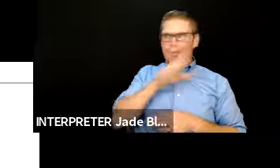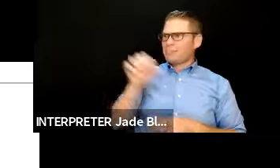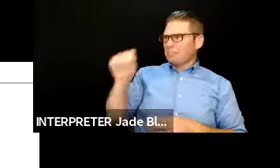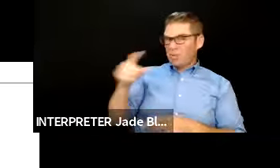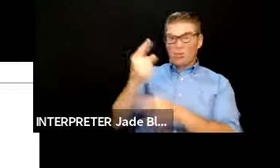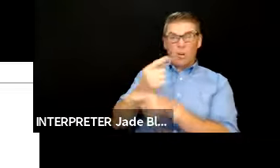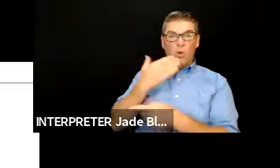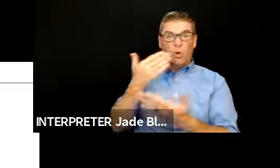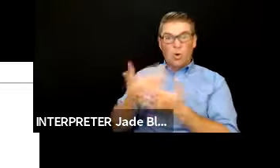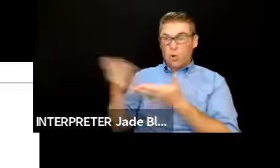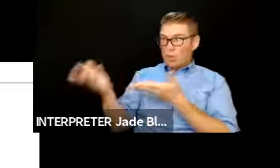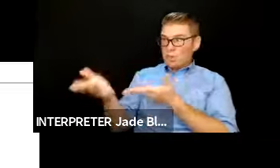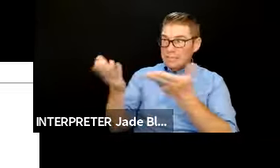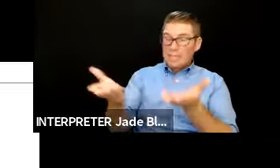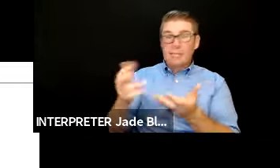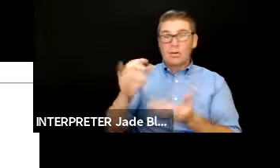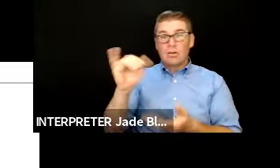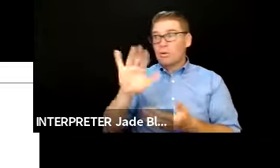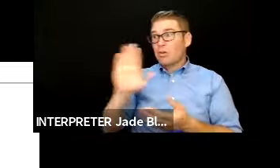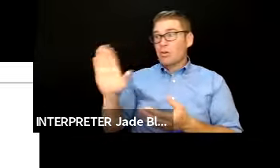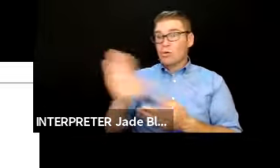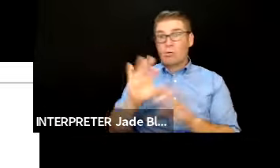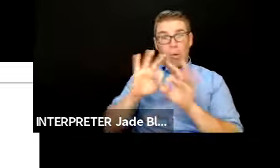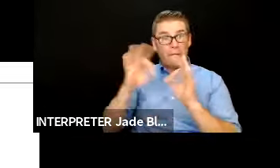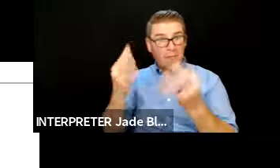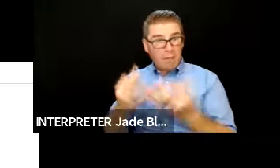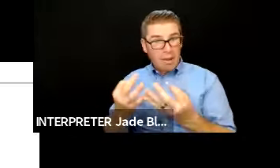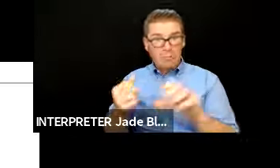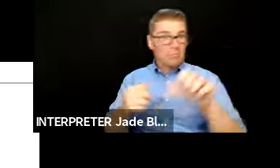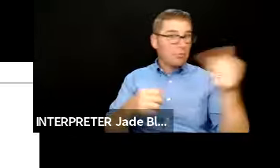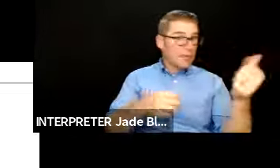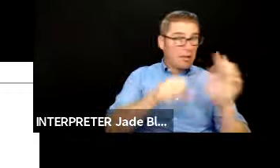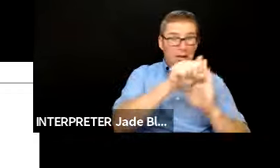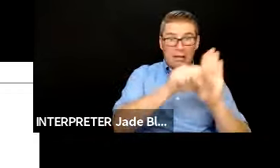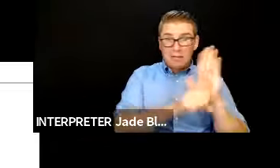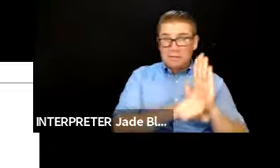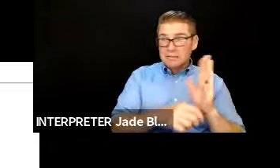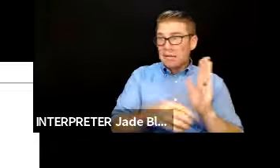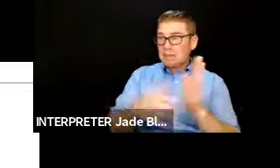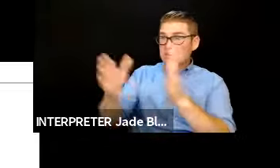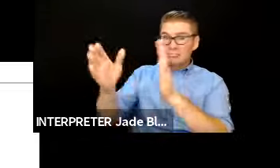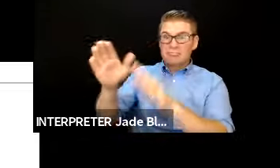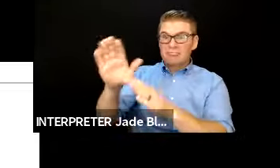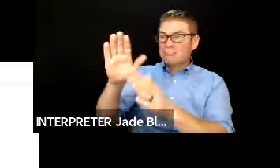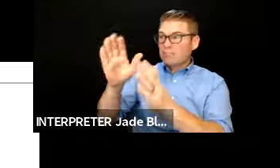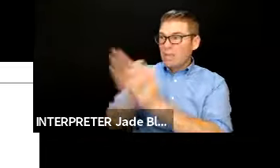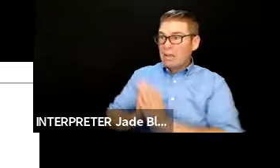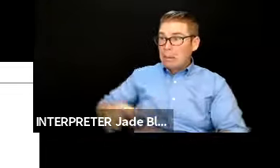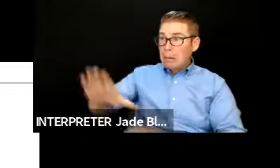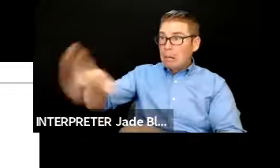Maybe a couple of your fellow peers with want to try it and test drive in of the features before you go with live students